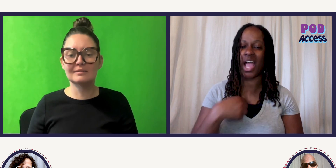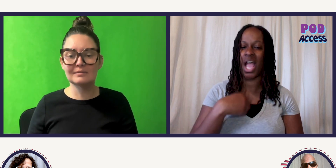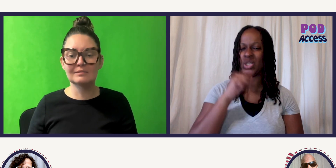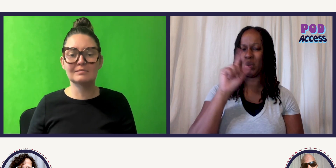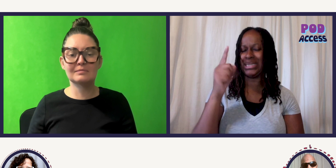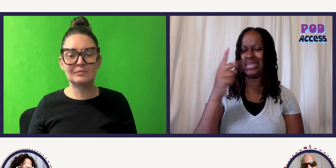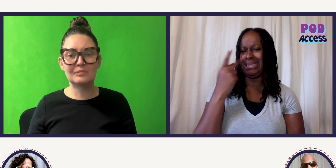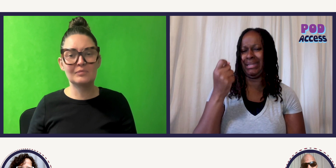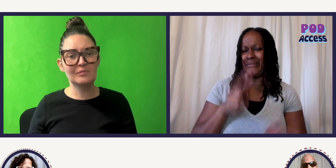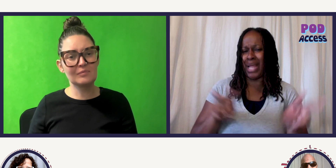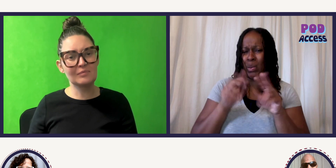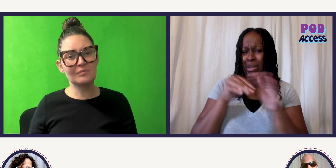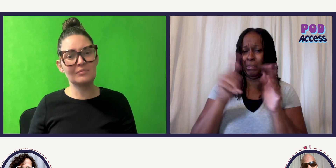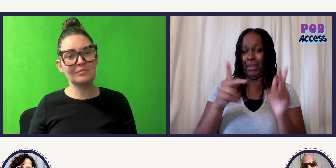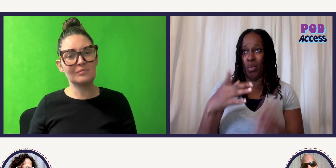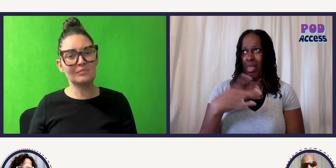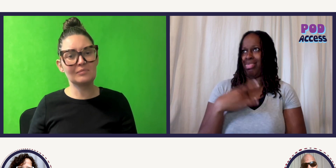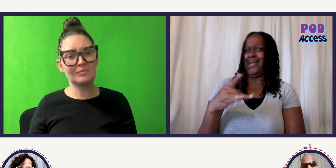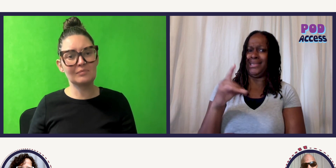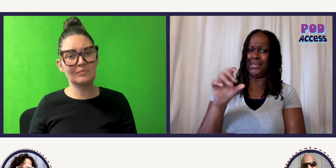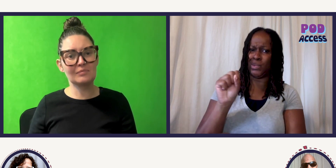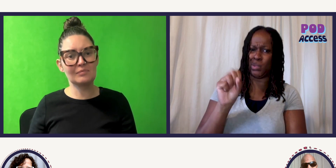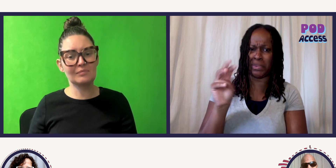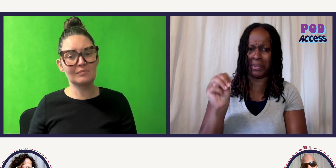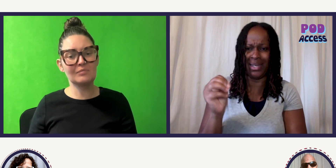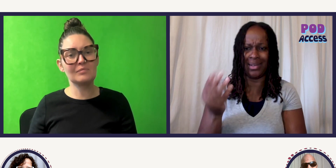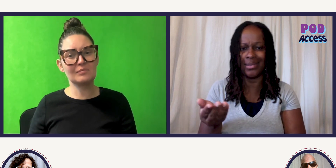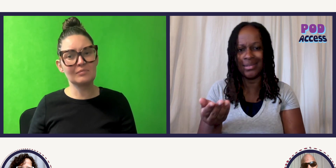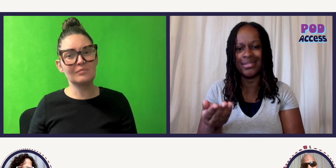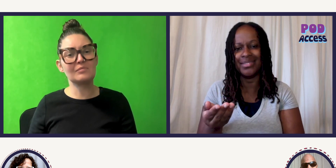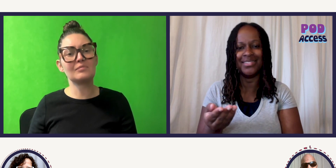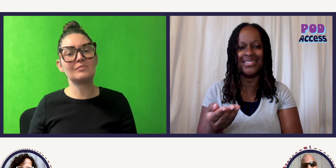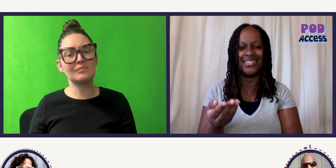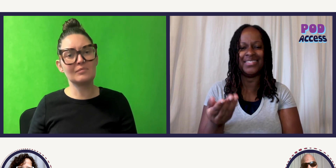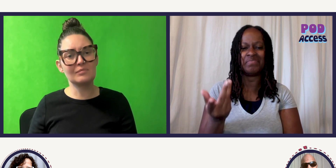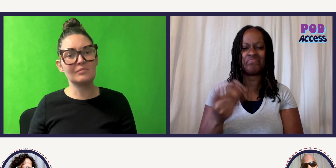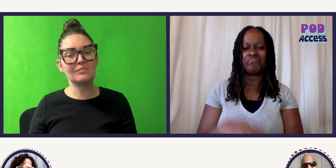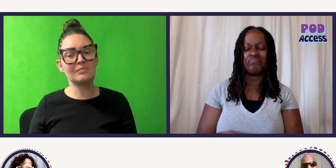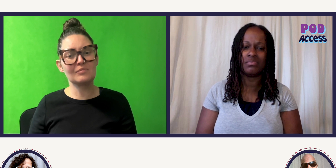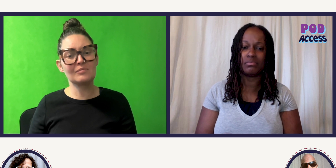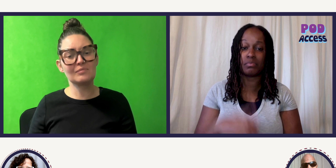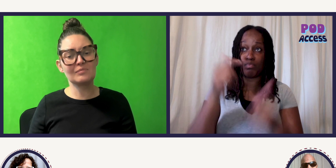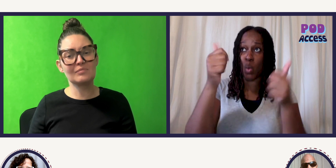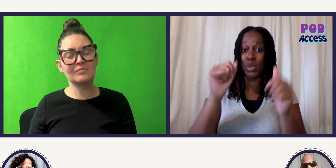I just don’t see value in people “liking” social media posts if they’re not actually consuming the podcast.